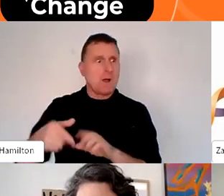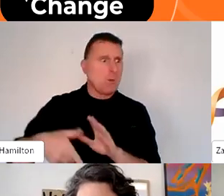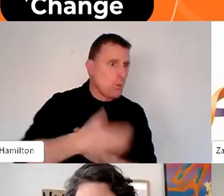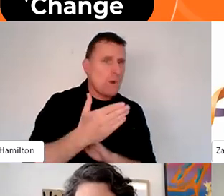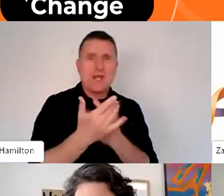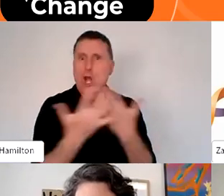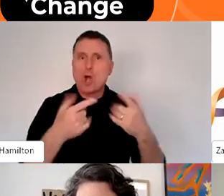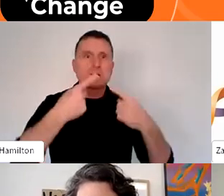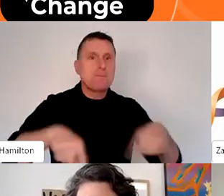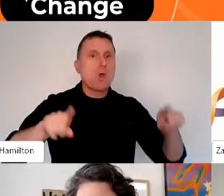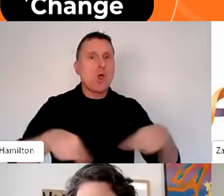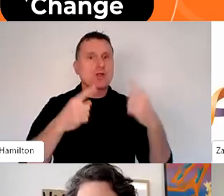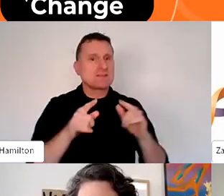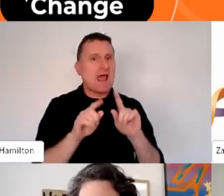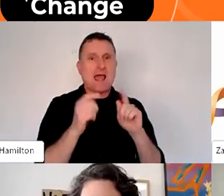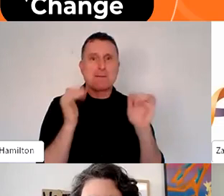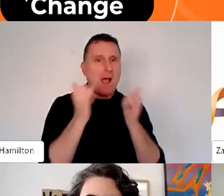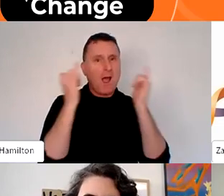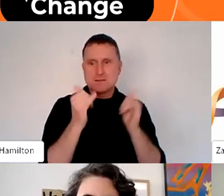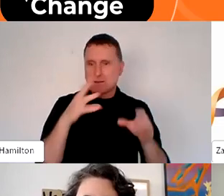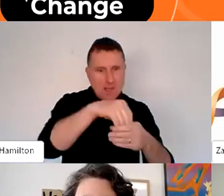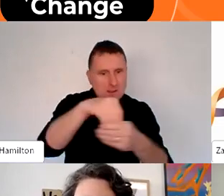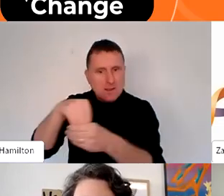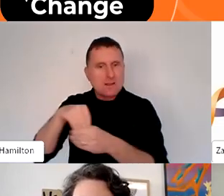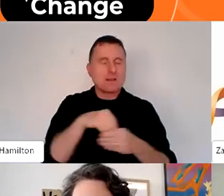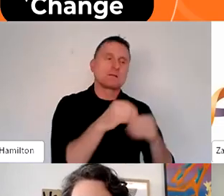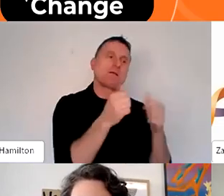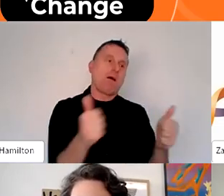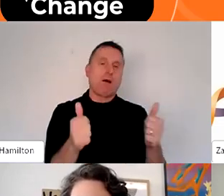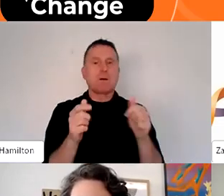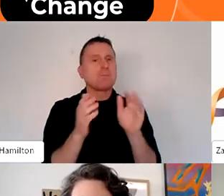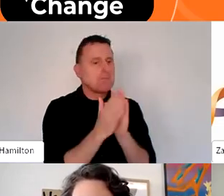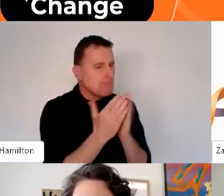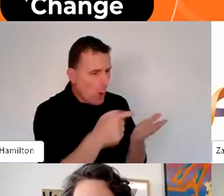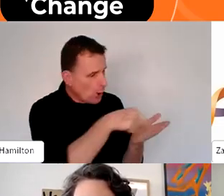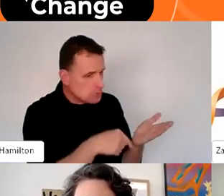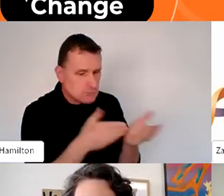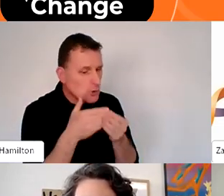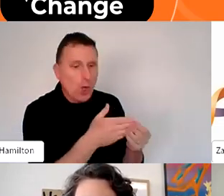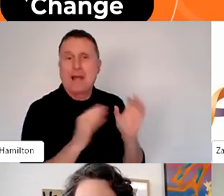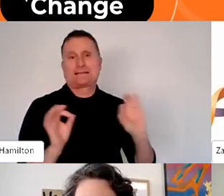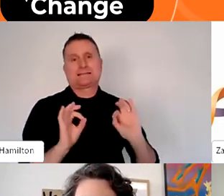that. So coming down on paper doesn't help. NZPF is very aware this is